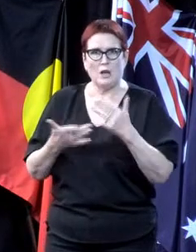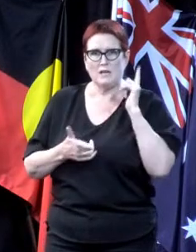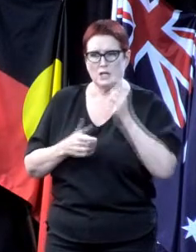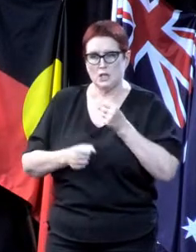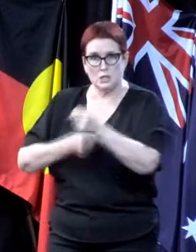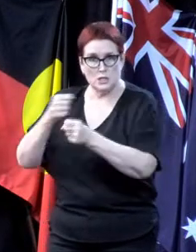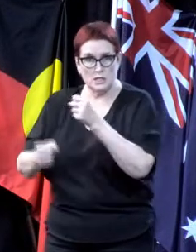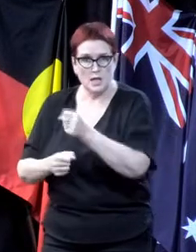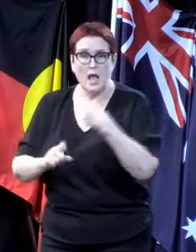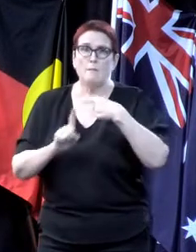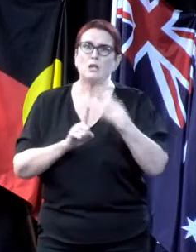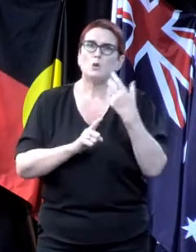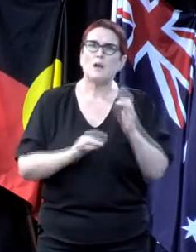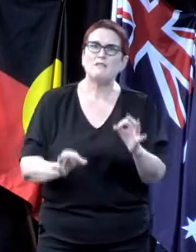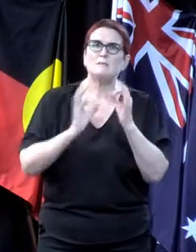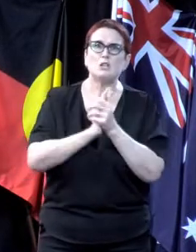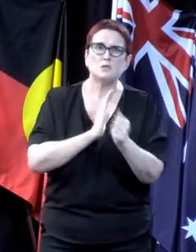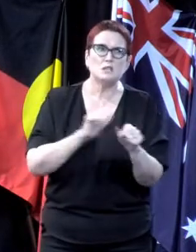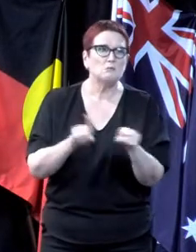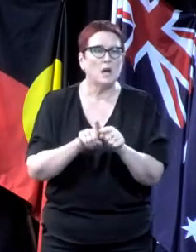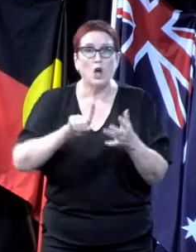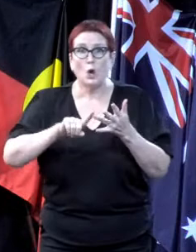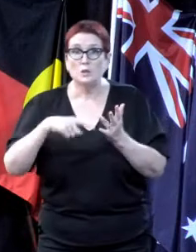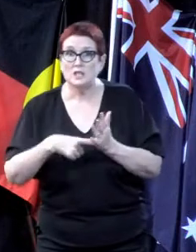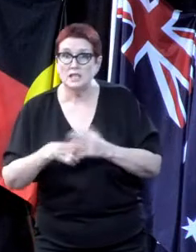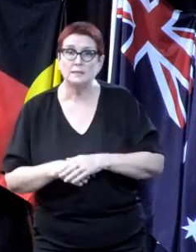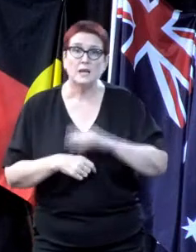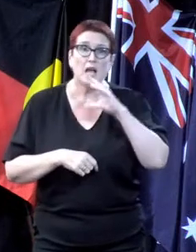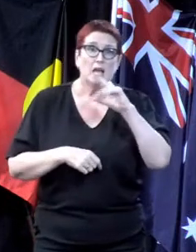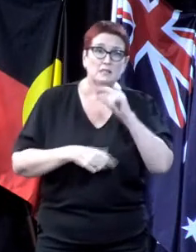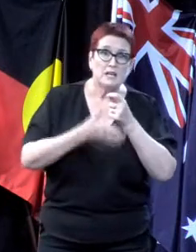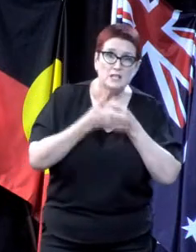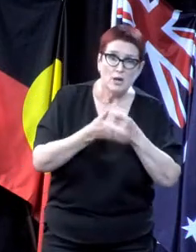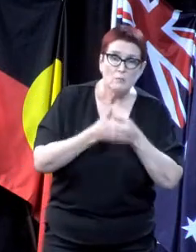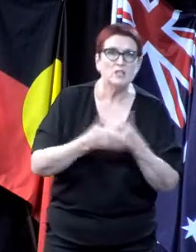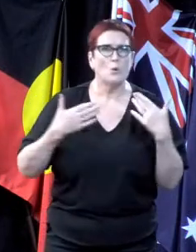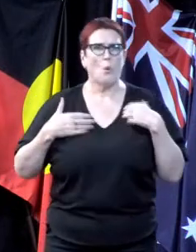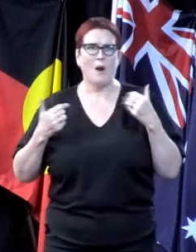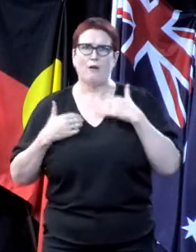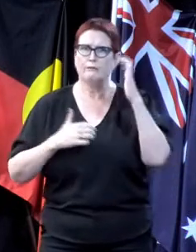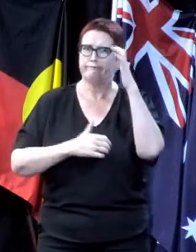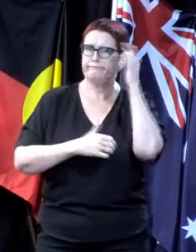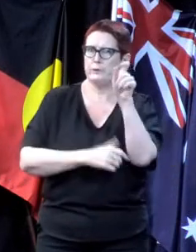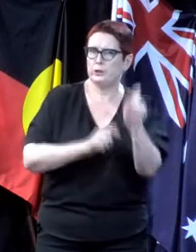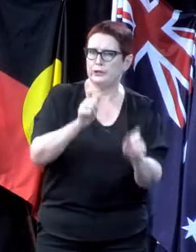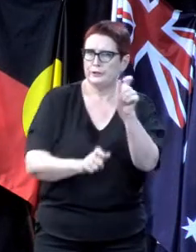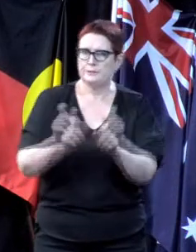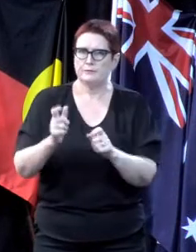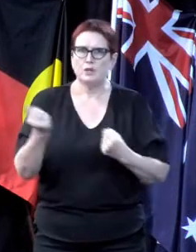Occupational therapists, speech therapists and health specialists, to support all students and teachers in mainstream classrooms.